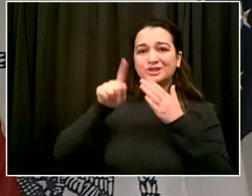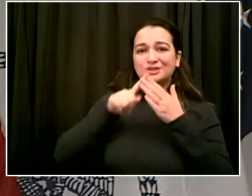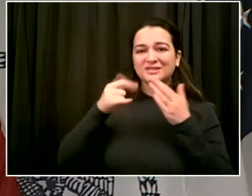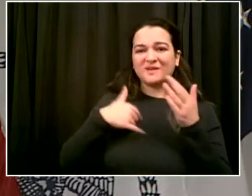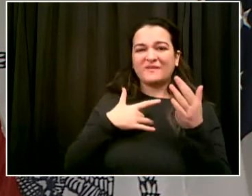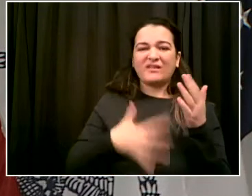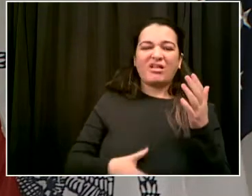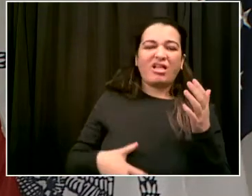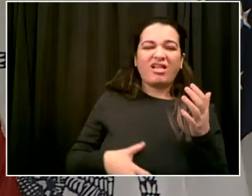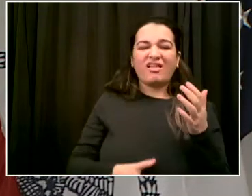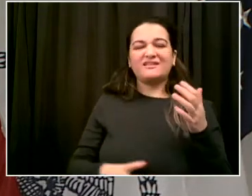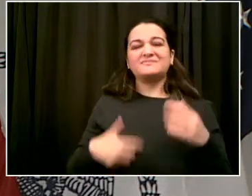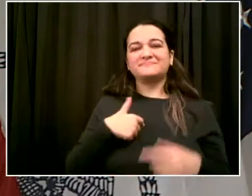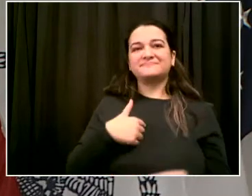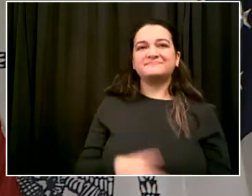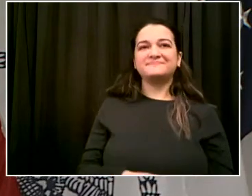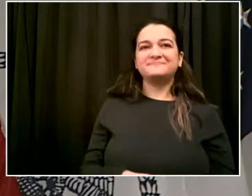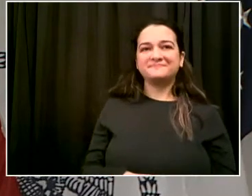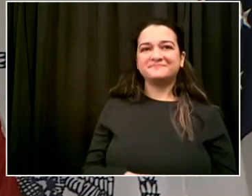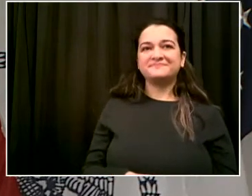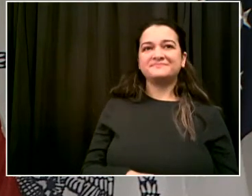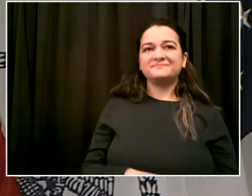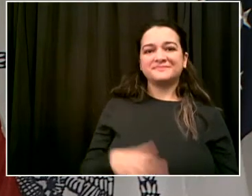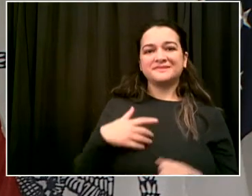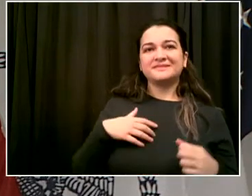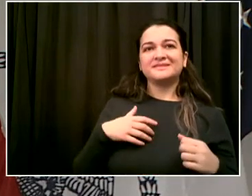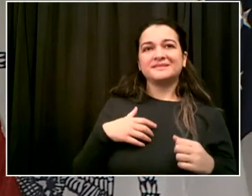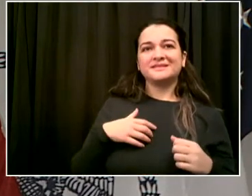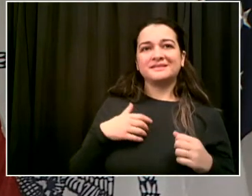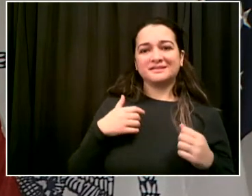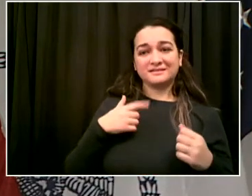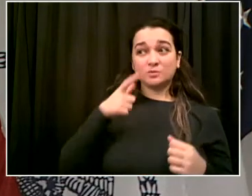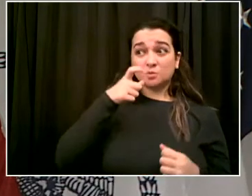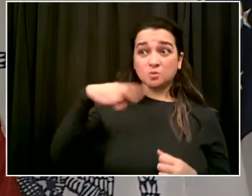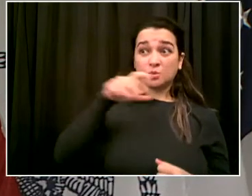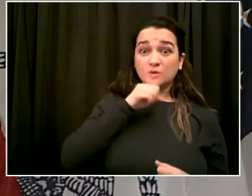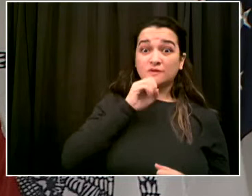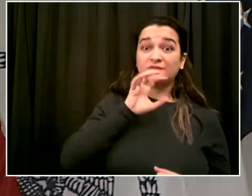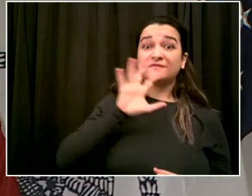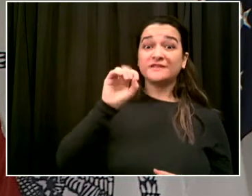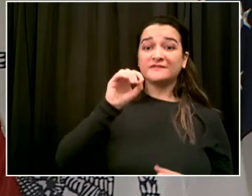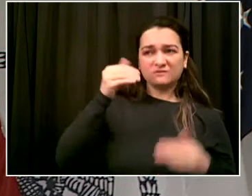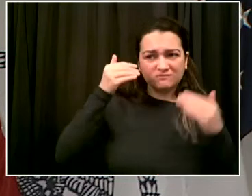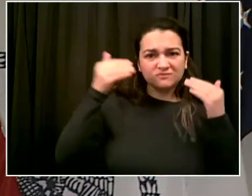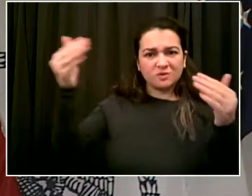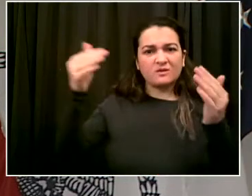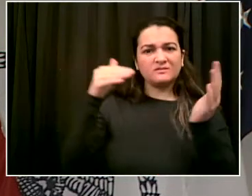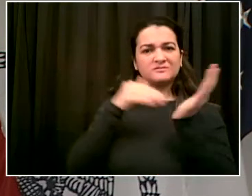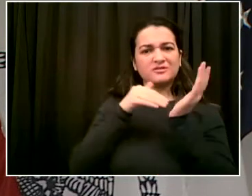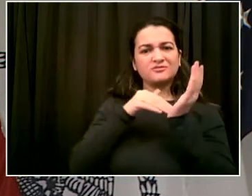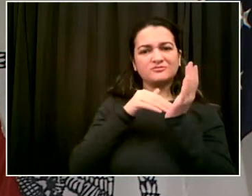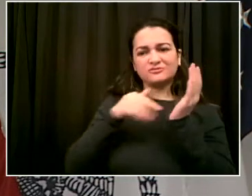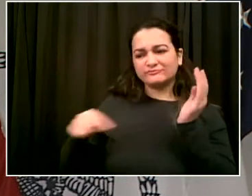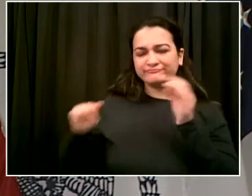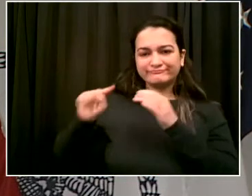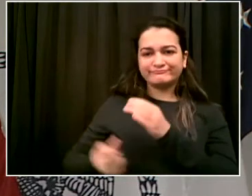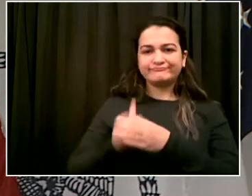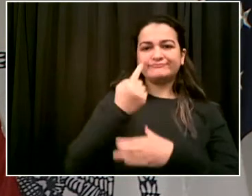HOPE YOU'RE HEALTHY. ANYWAY, THIS MORNING, THE UNION SQUARE PARTNERSHIP WHICH REPRESENTS